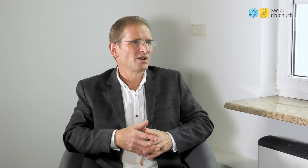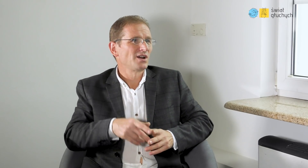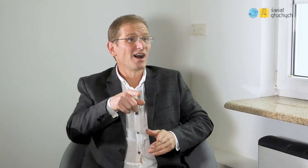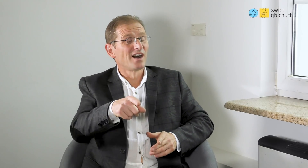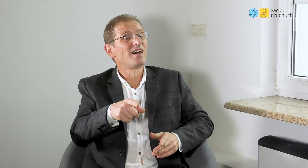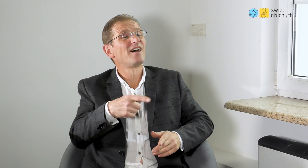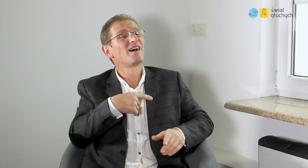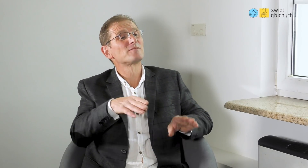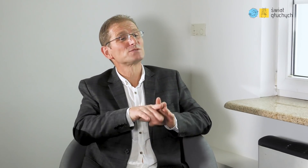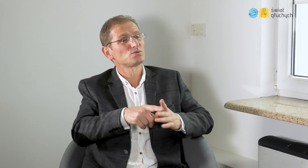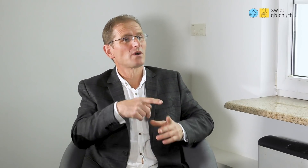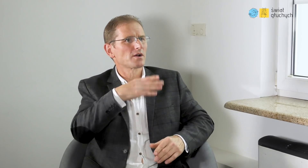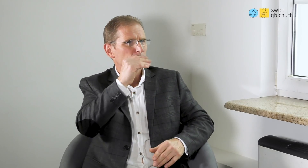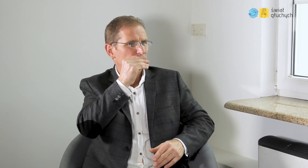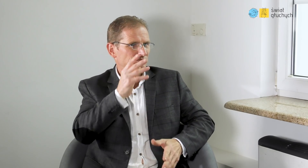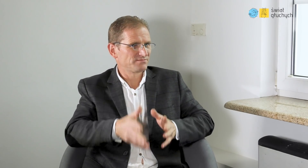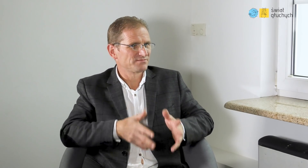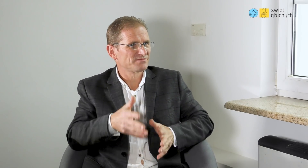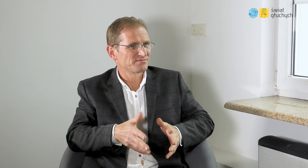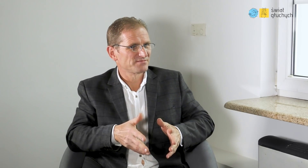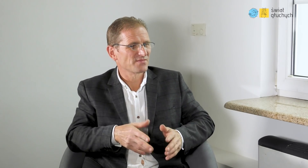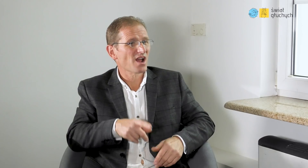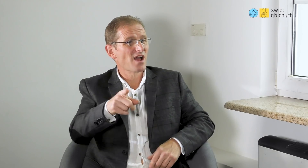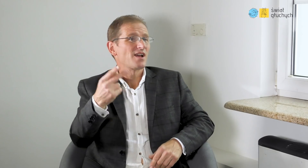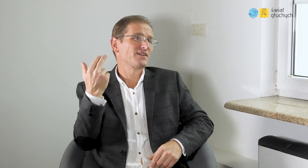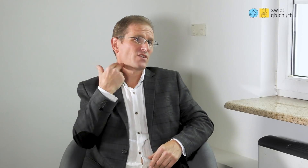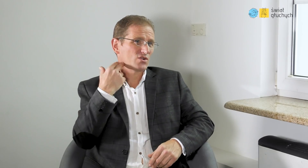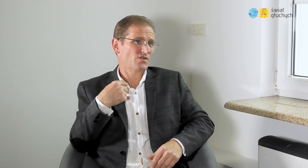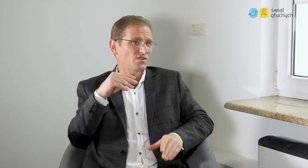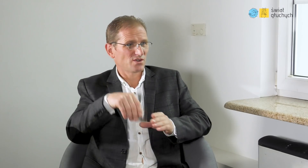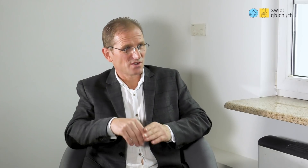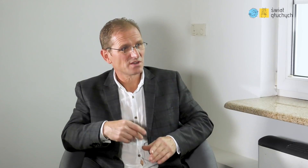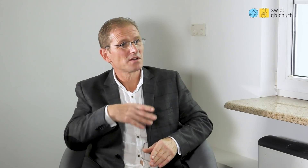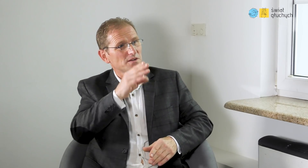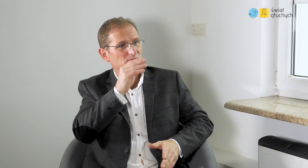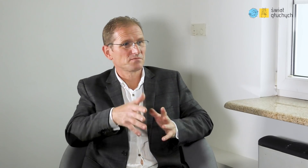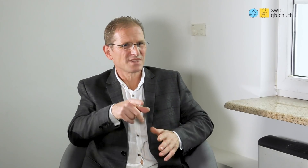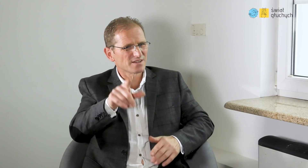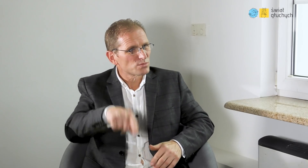When I went to elementary school I was just signing, I didn't use articulation. When I went to vocational school in Wejherowo, they paid attention to me,